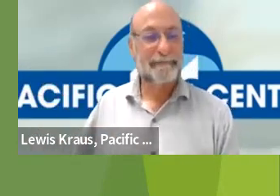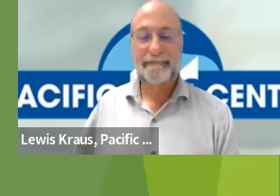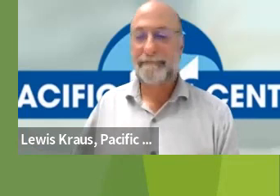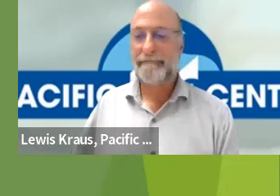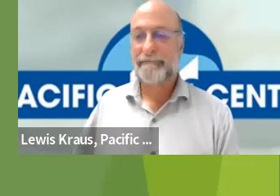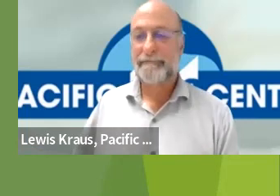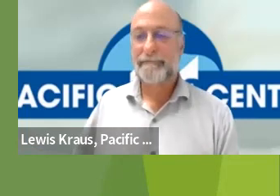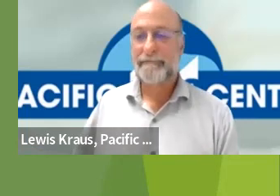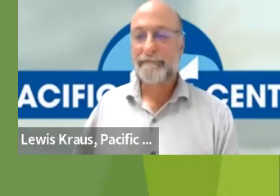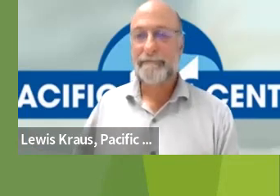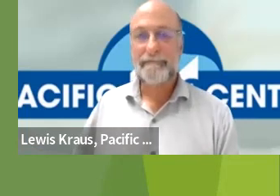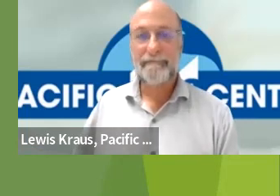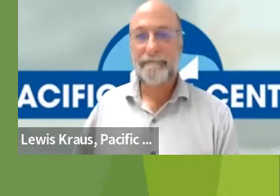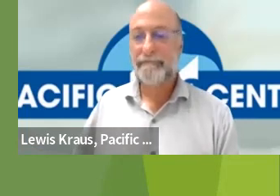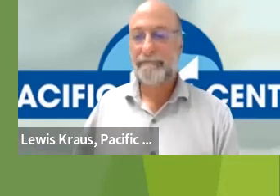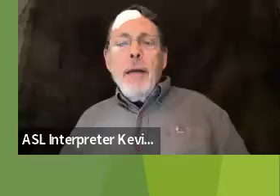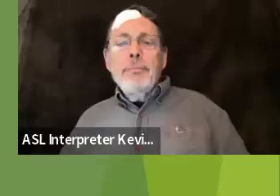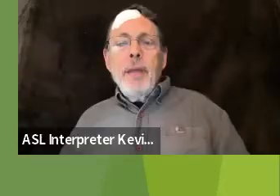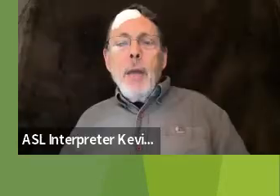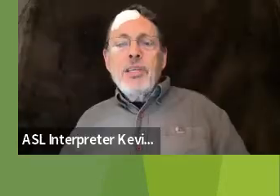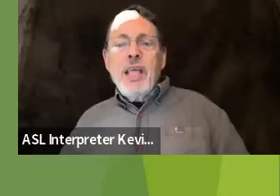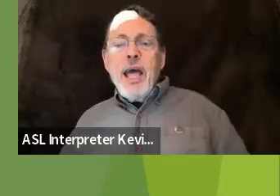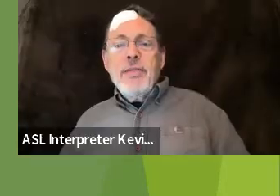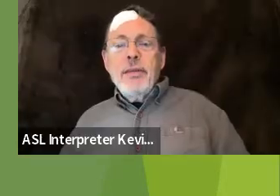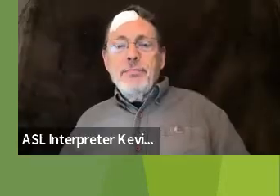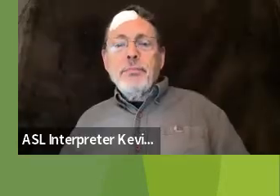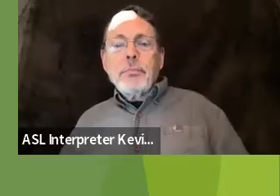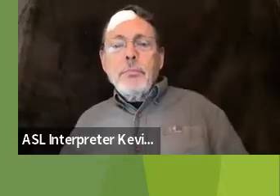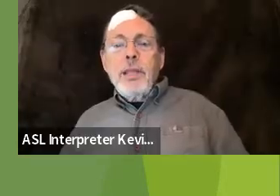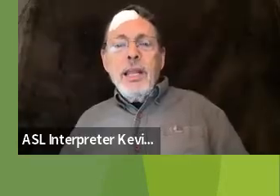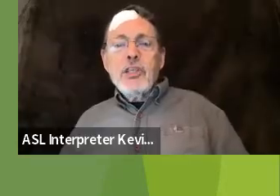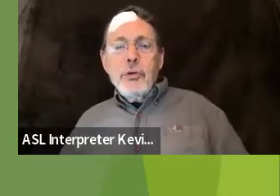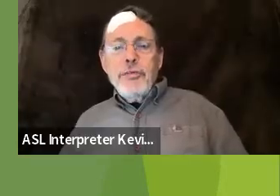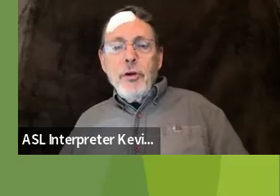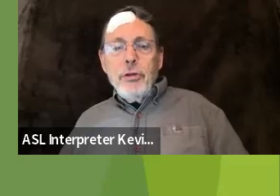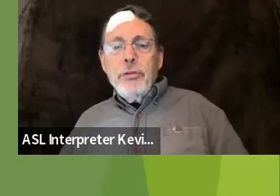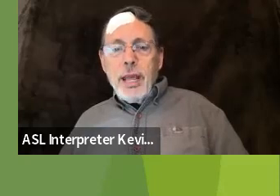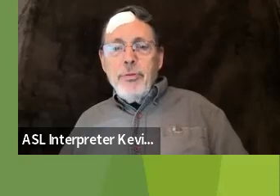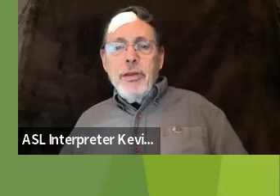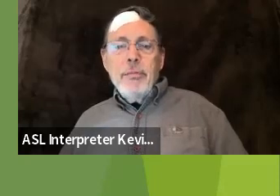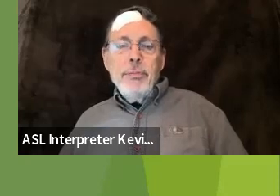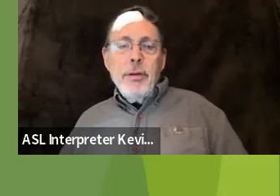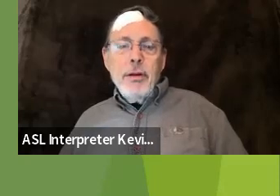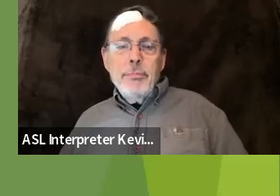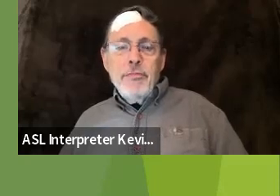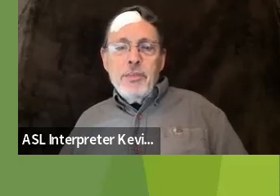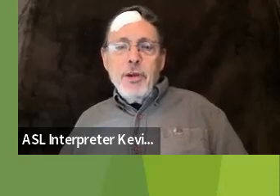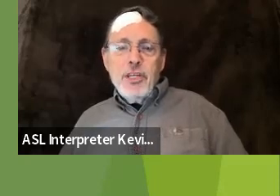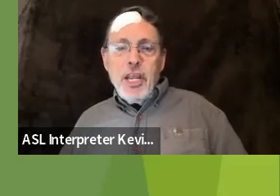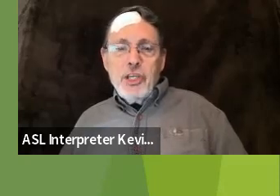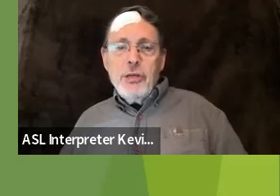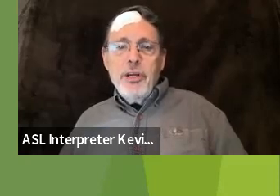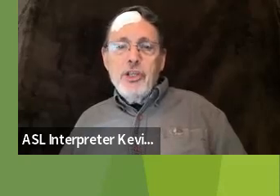Yeah, I would just add that there is a good referral to that previous presentation,